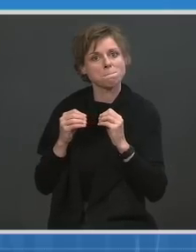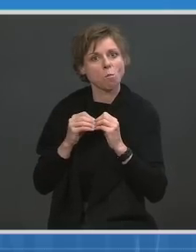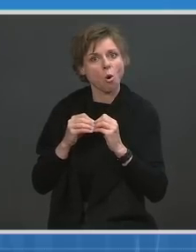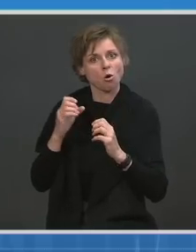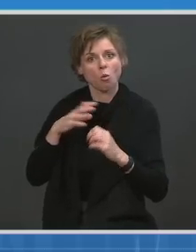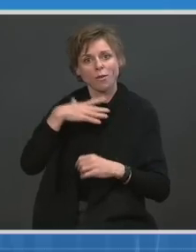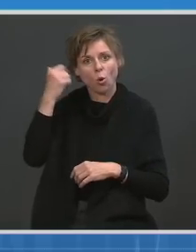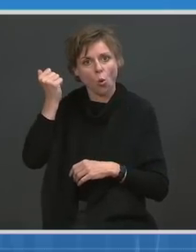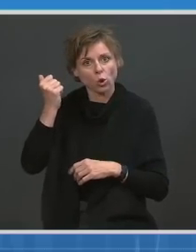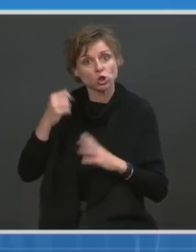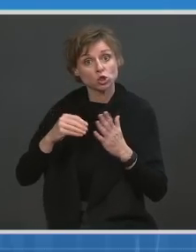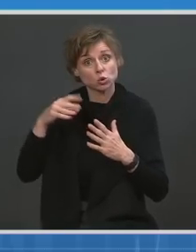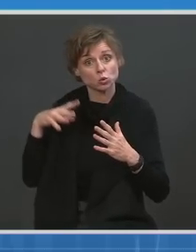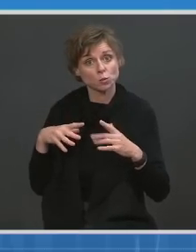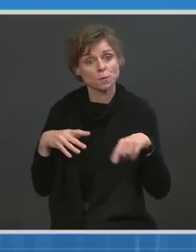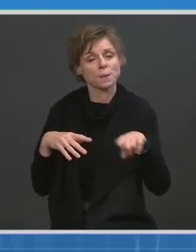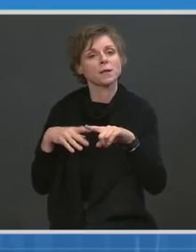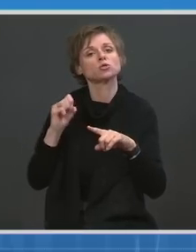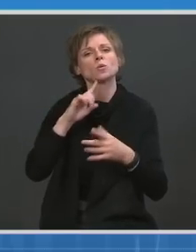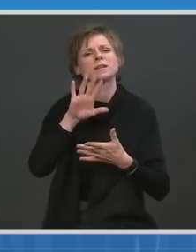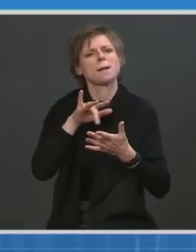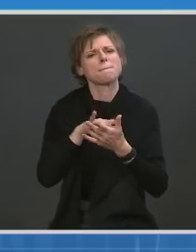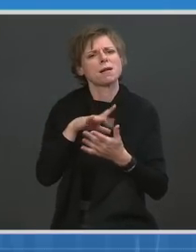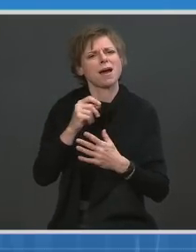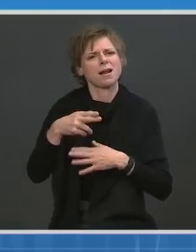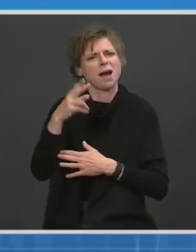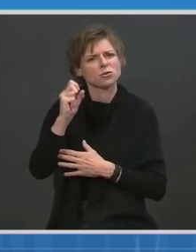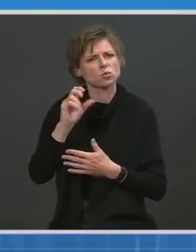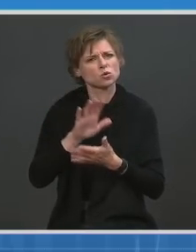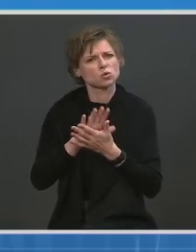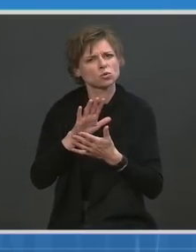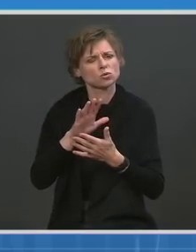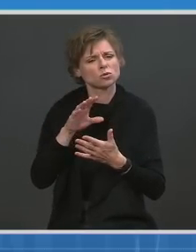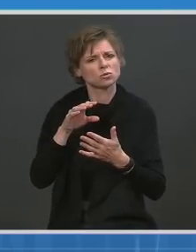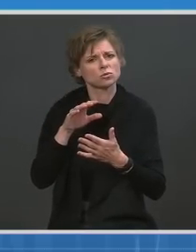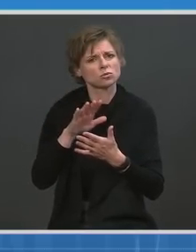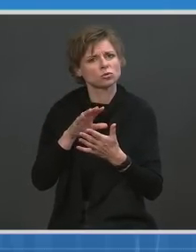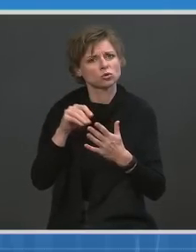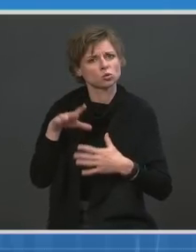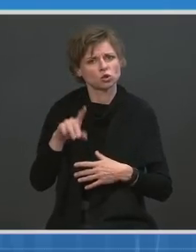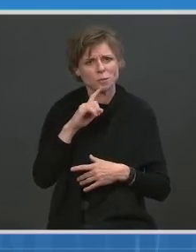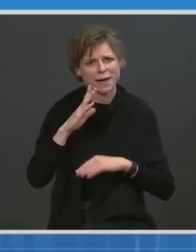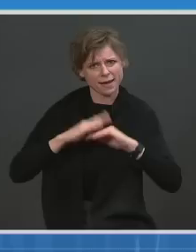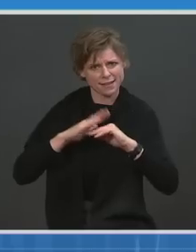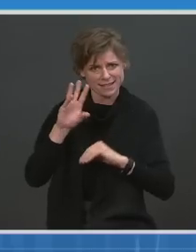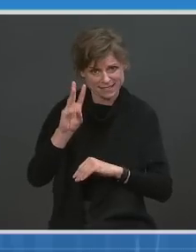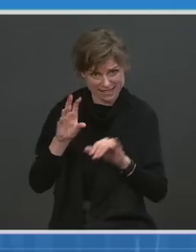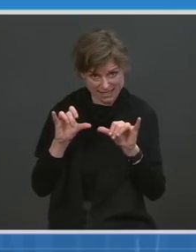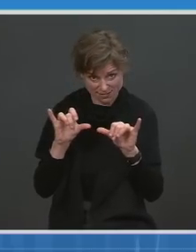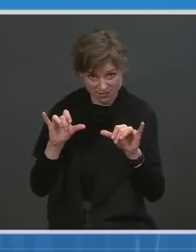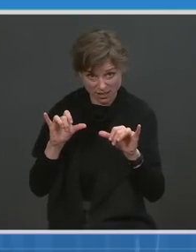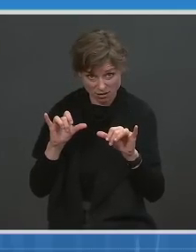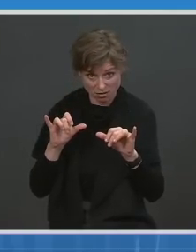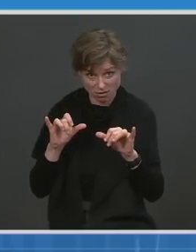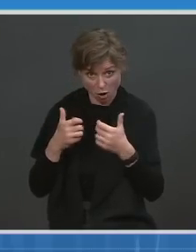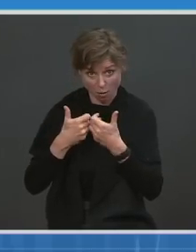should be at least six feet apart in communities where COVID 19 risk is high, unless cohorting is possible.